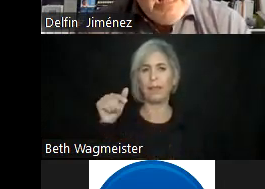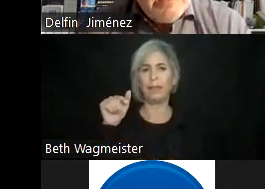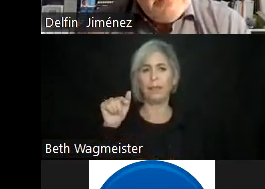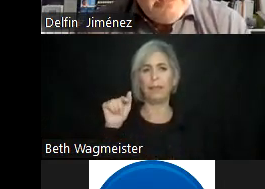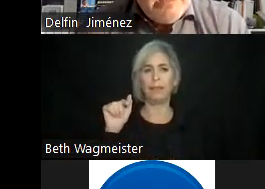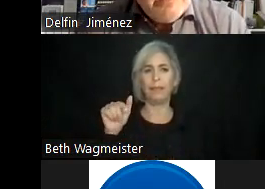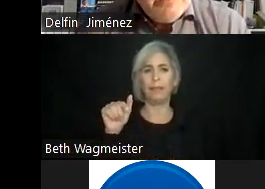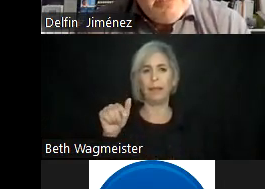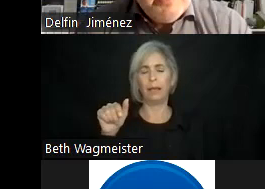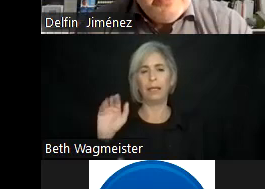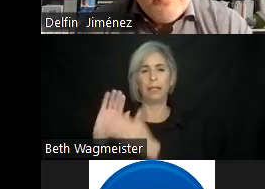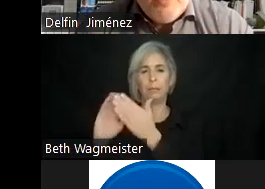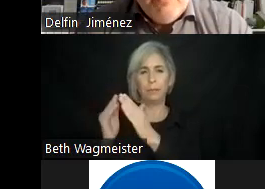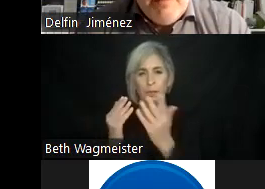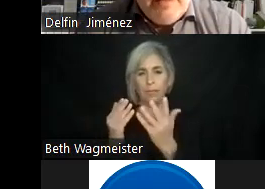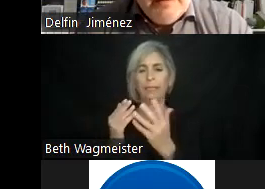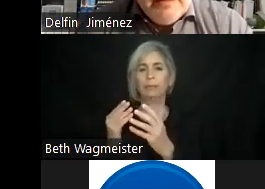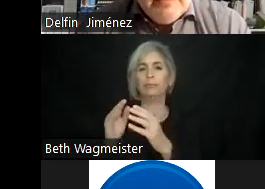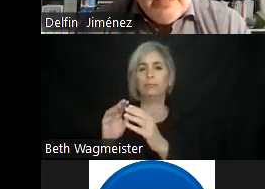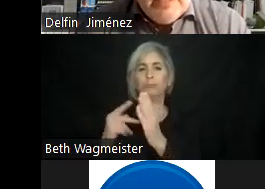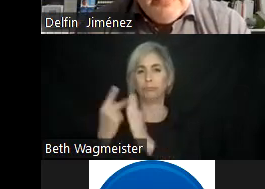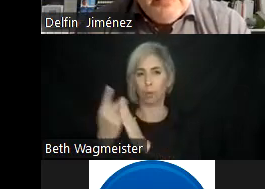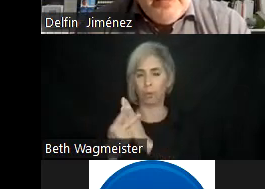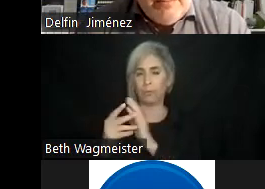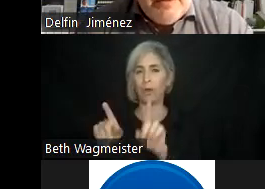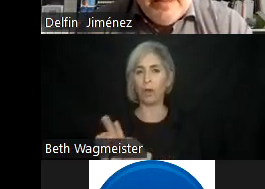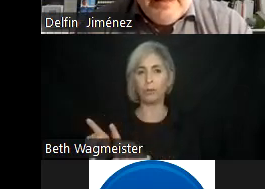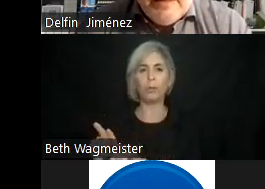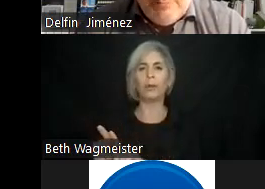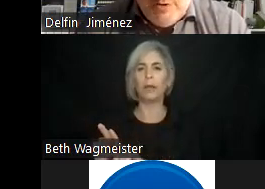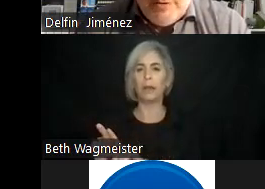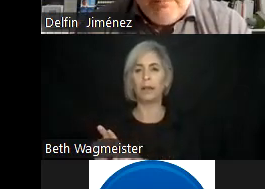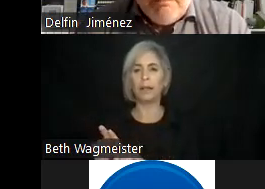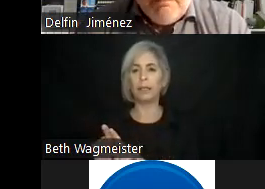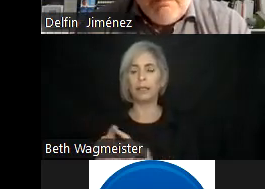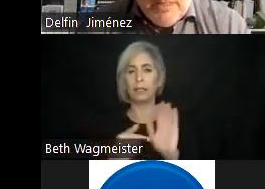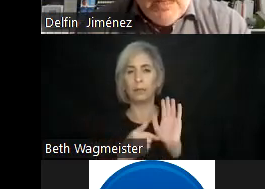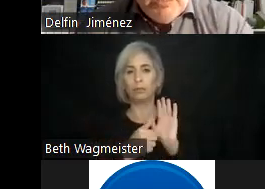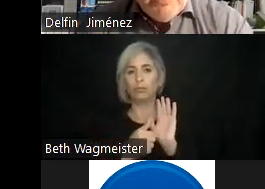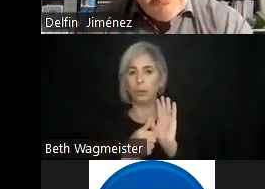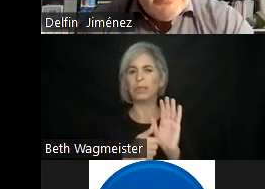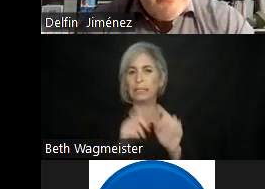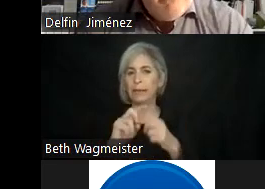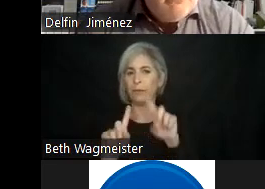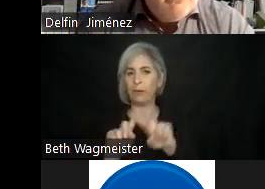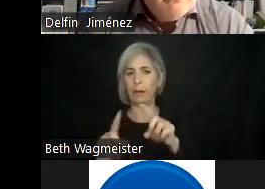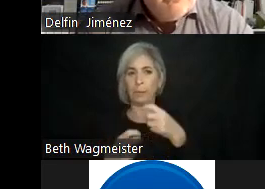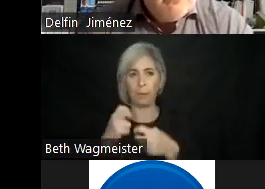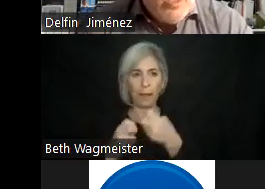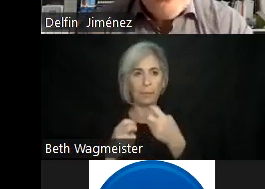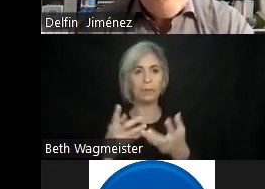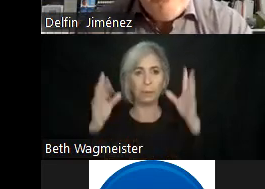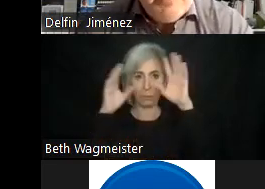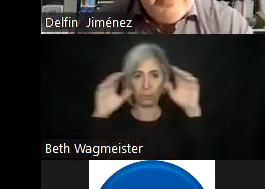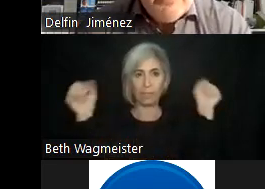And smartcities4all members in a country representative program. I'm the President